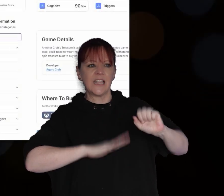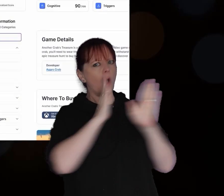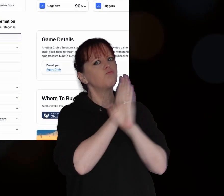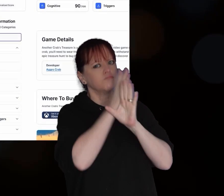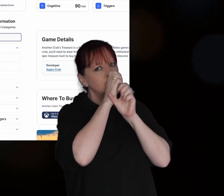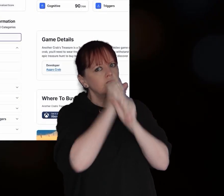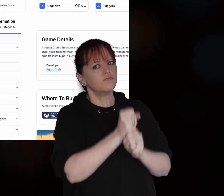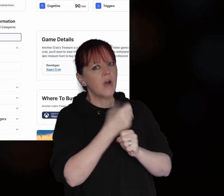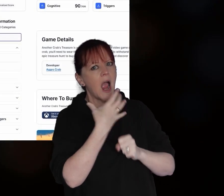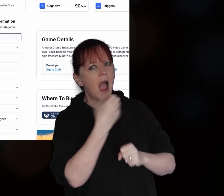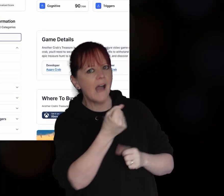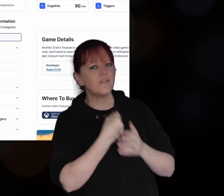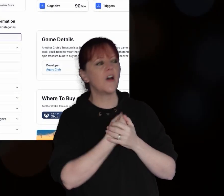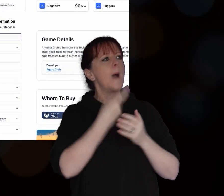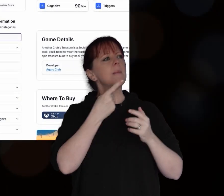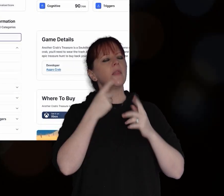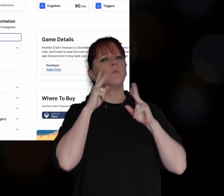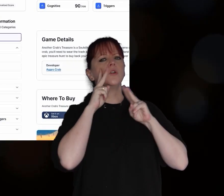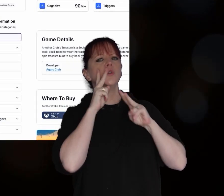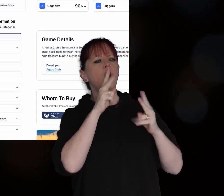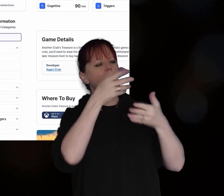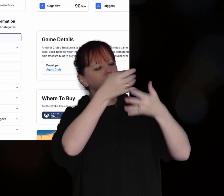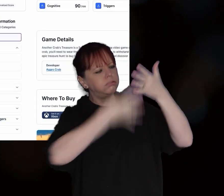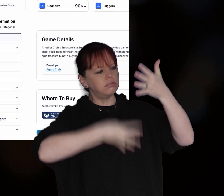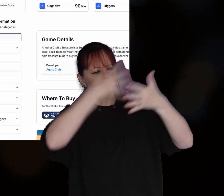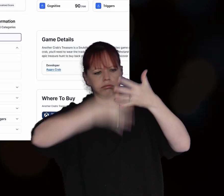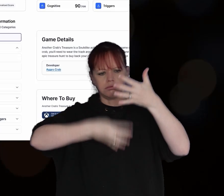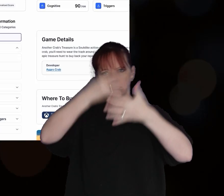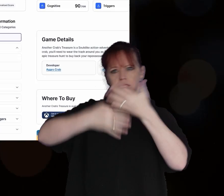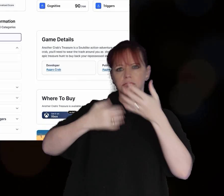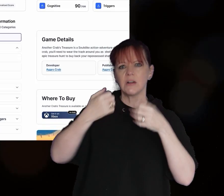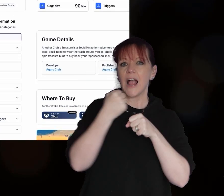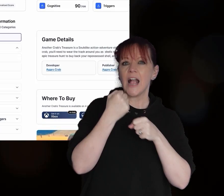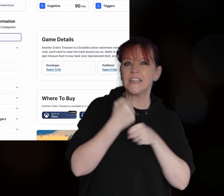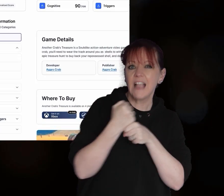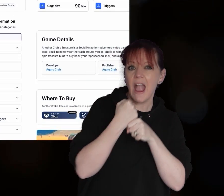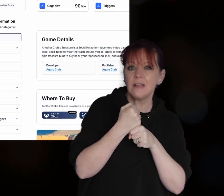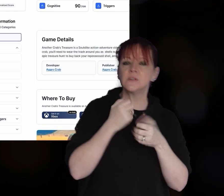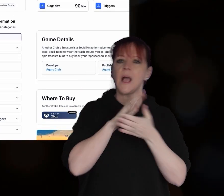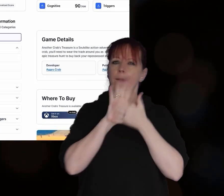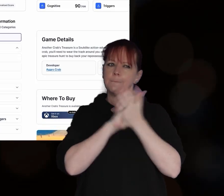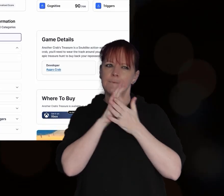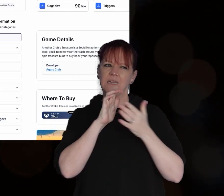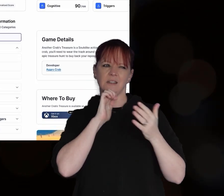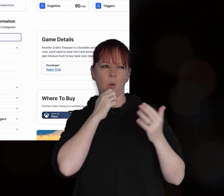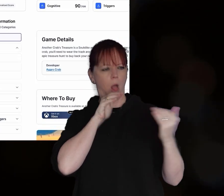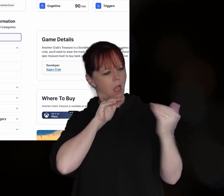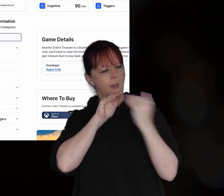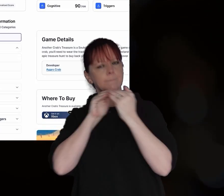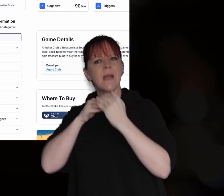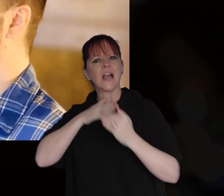you'll get a personalized accessibility score on every game that shows you exactly how well it meets your specific needs and preferences.